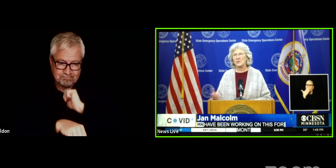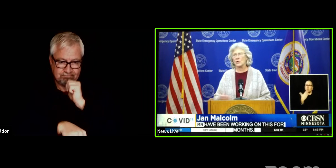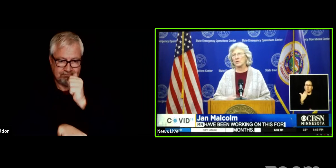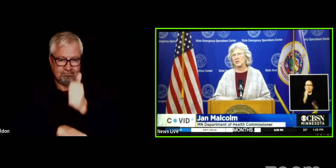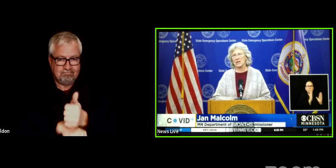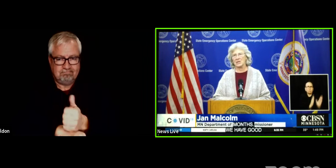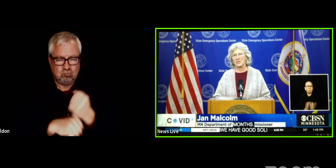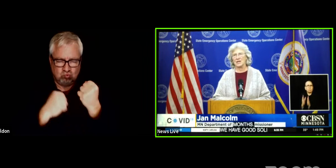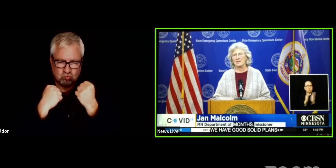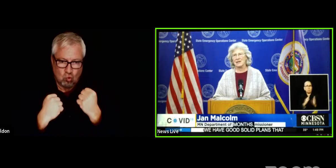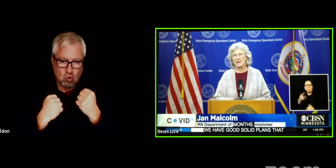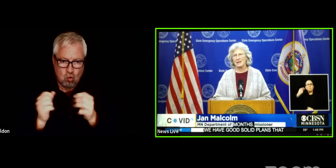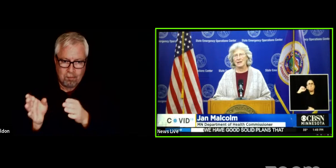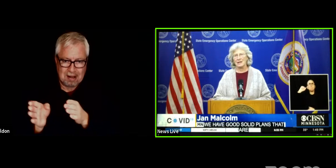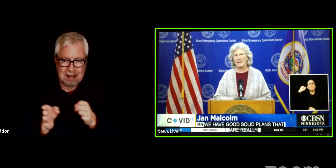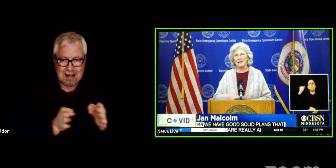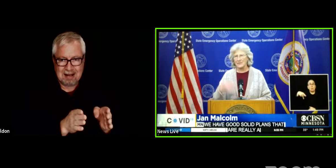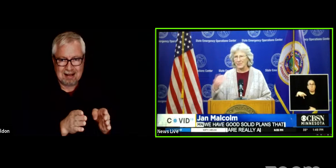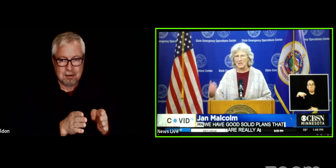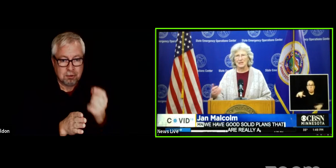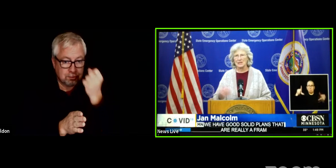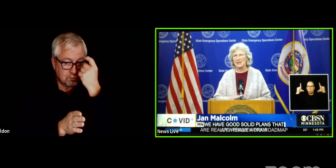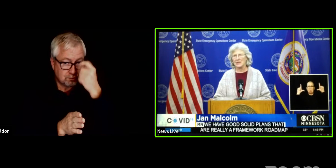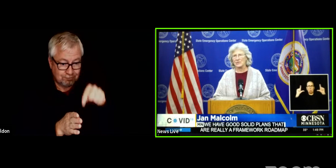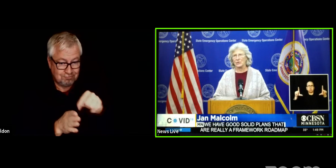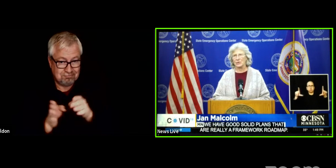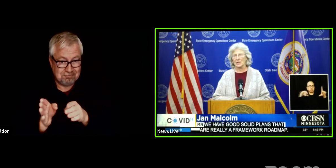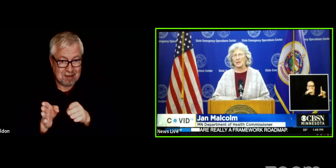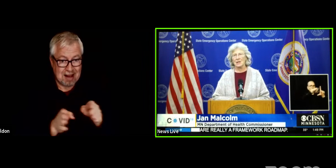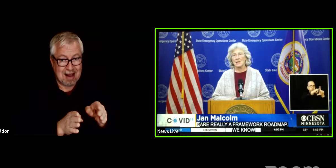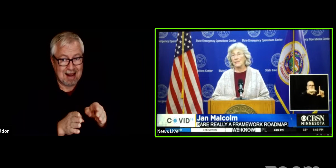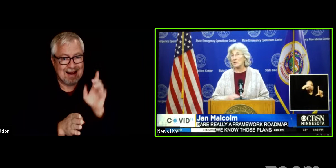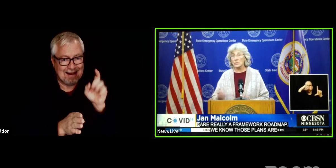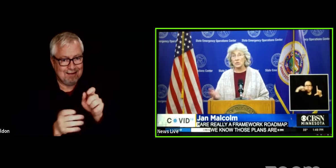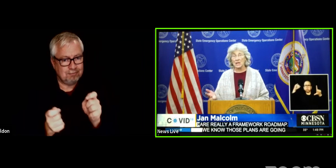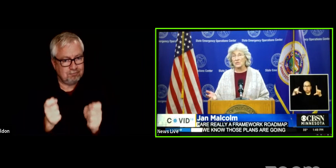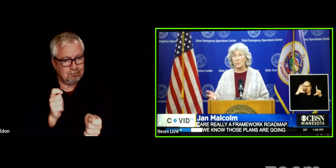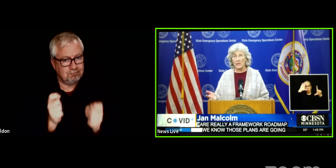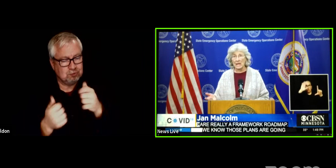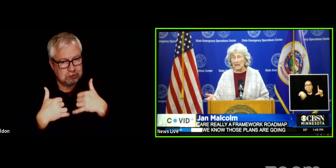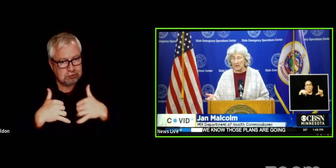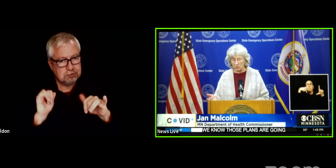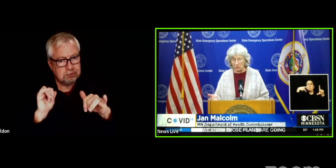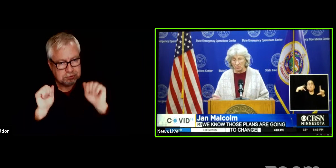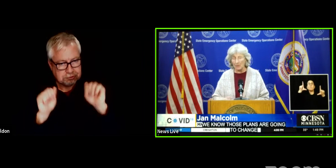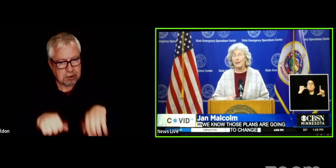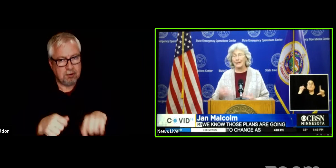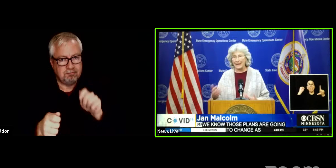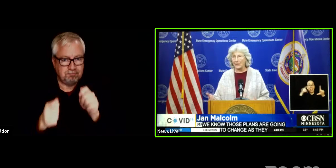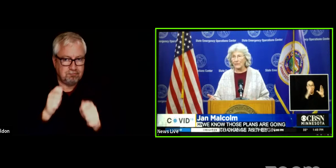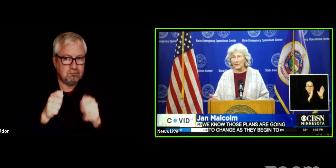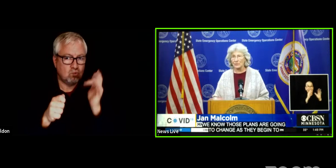ARE GOING TO CHANGE, AS THEY BEGIN TO GET SCOUTED. THINGS WILL CHANGE THAT WE CAN'T CONTROL, LIKE THE FEDERAL